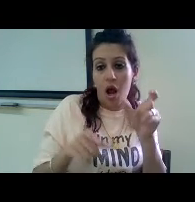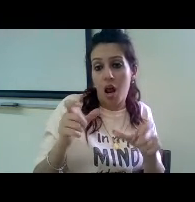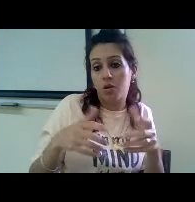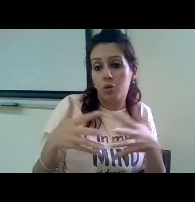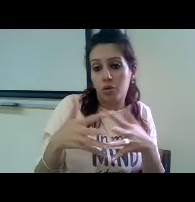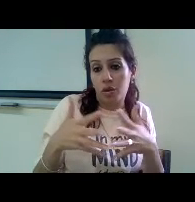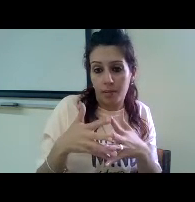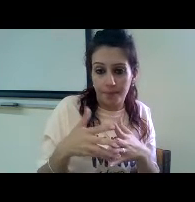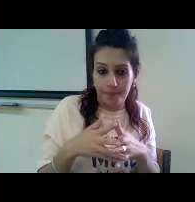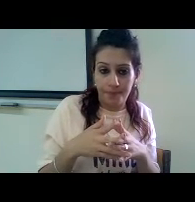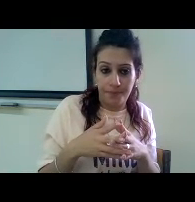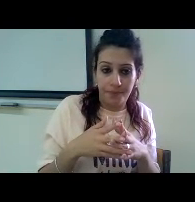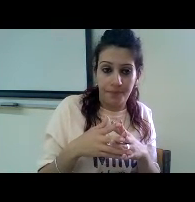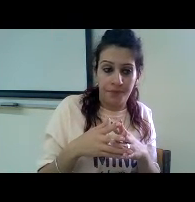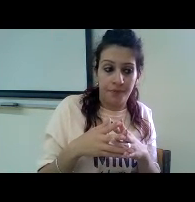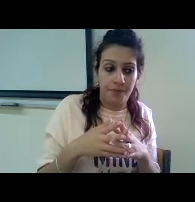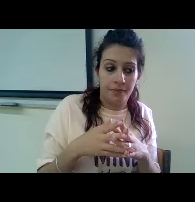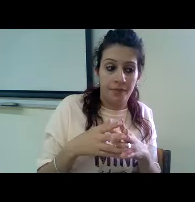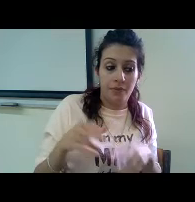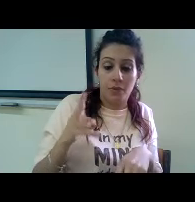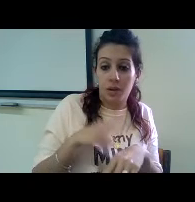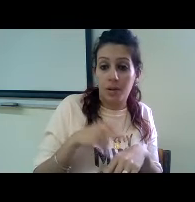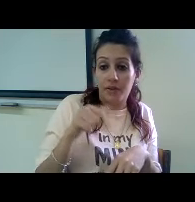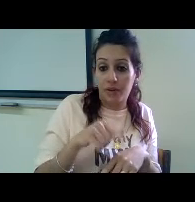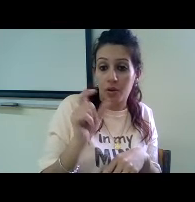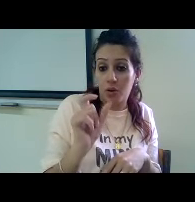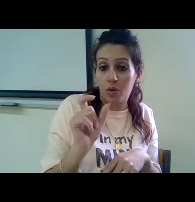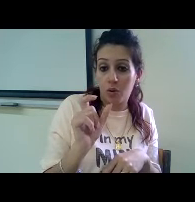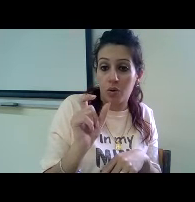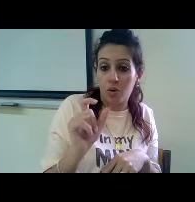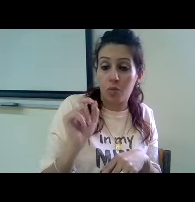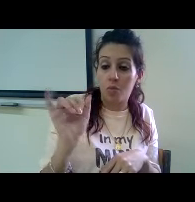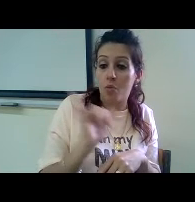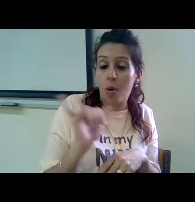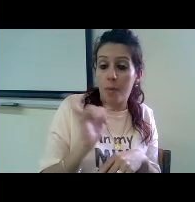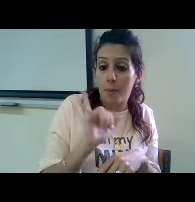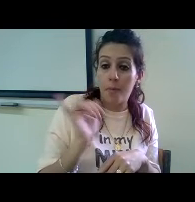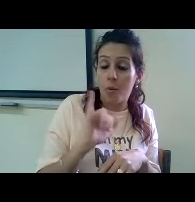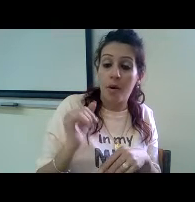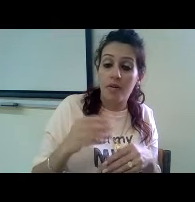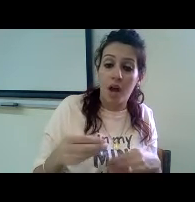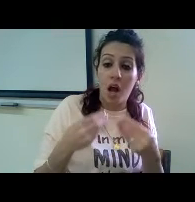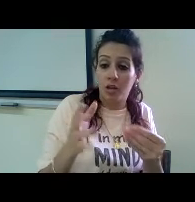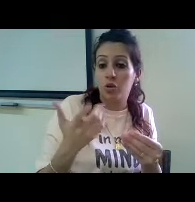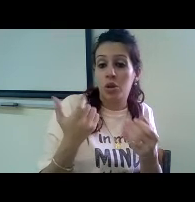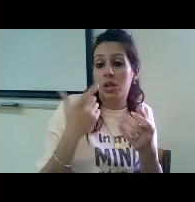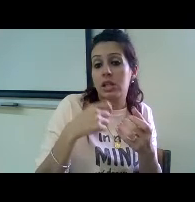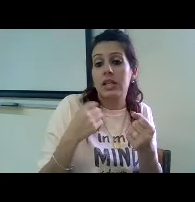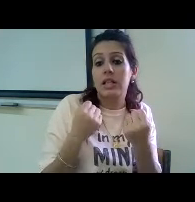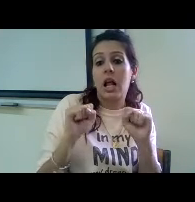the education updates of covid-19 to not only teachers and families and also